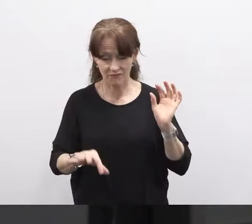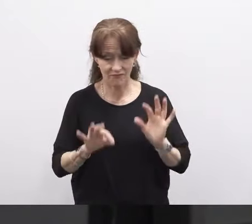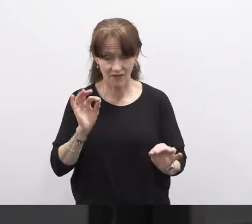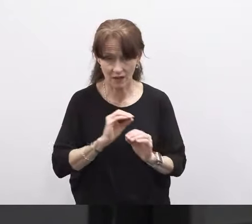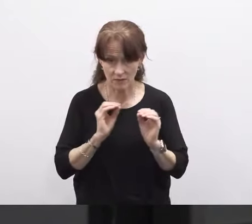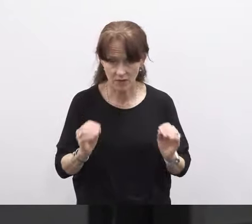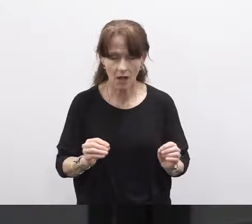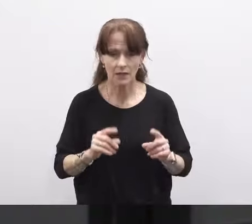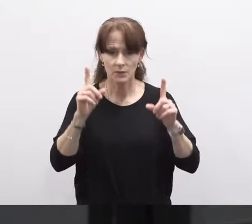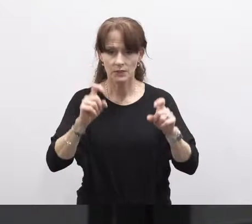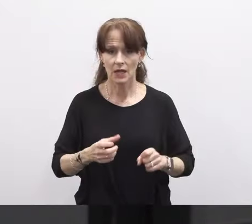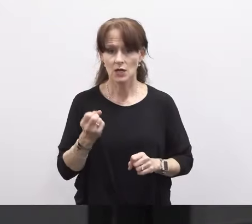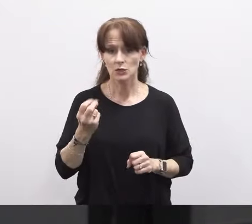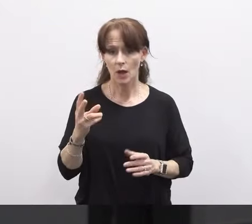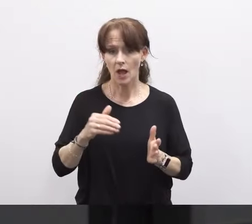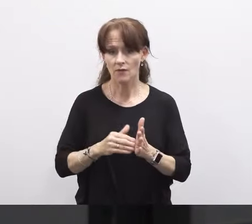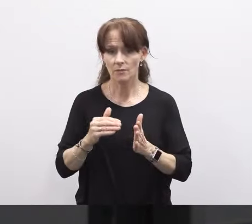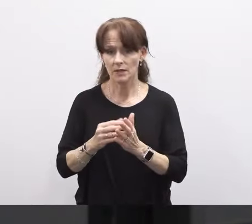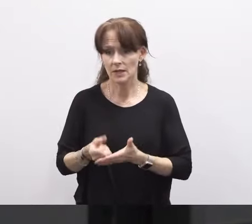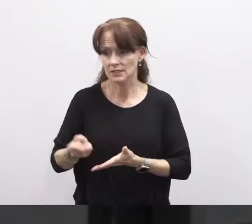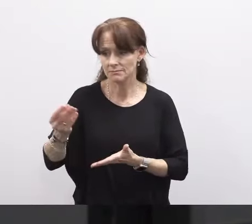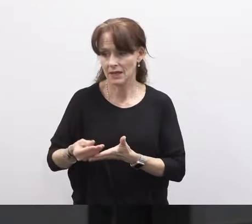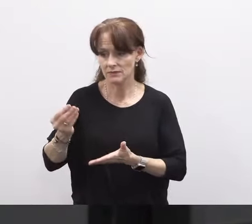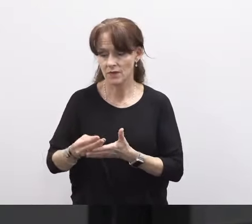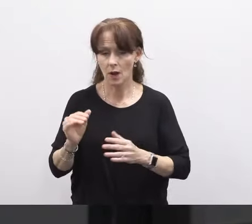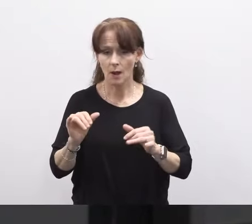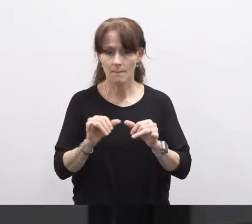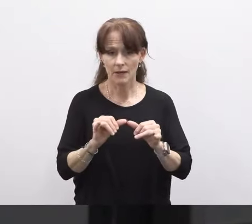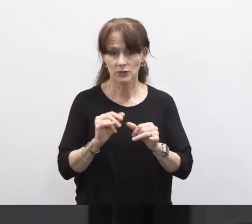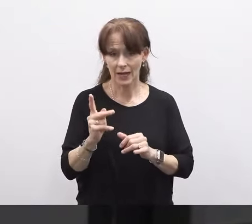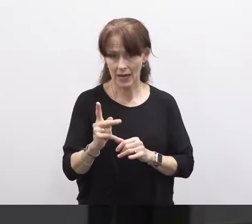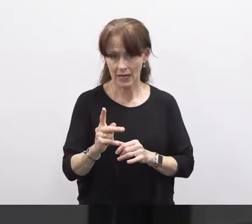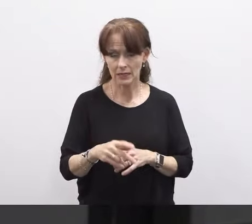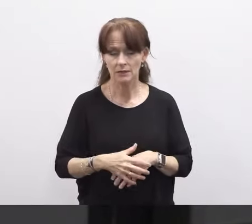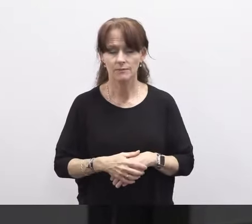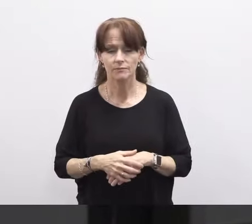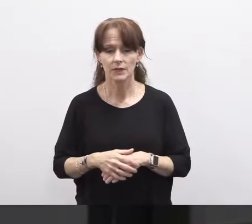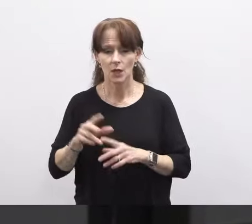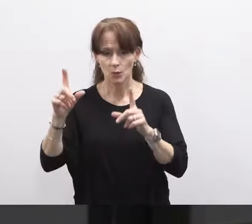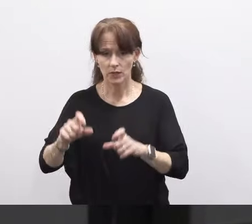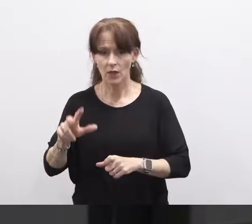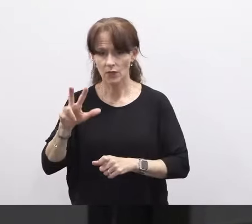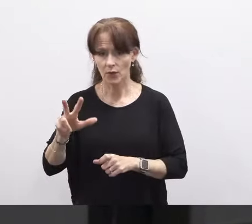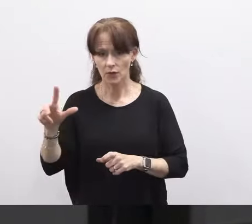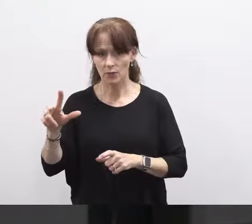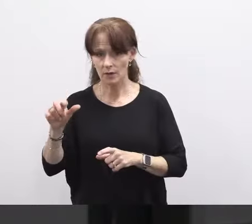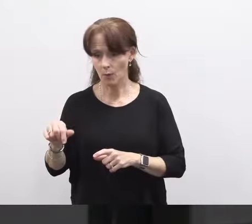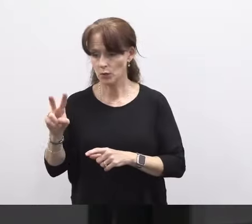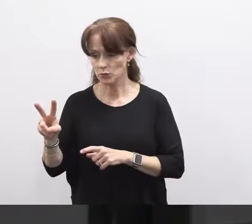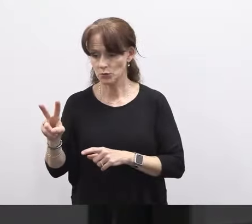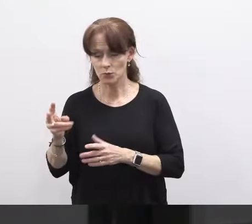We tested 12 million of expenditures for measure K, we tested 33.2 million of expenditures for measure E,